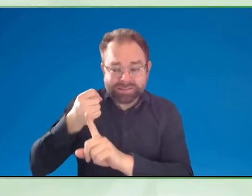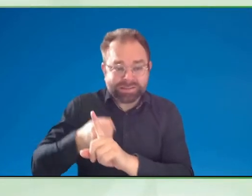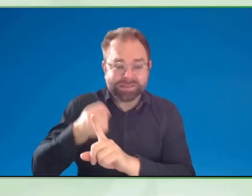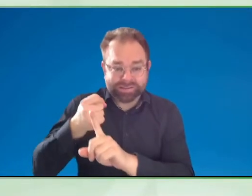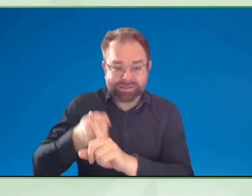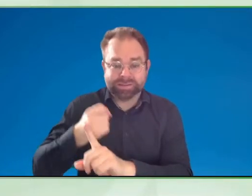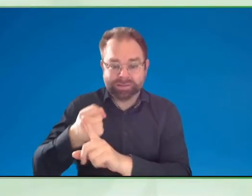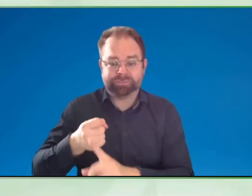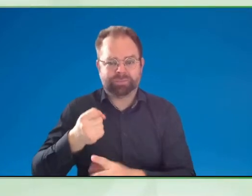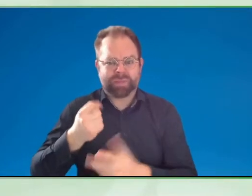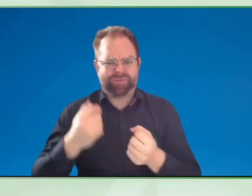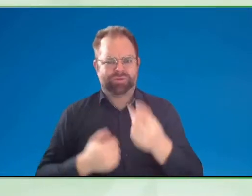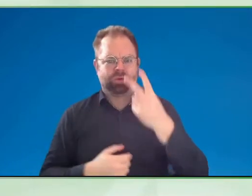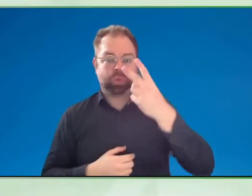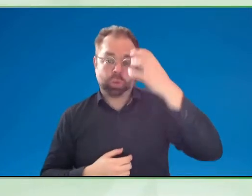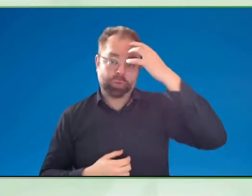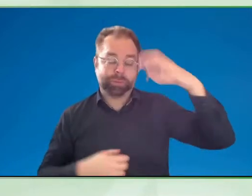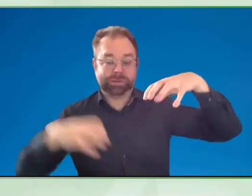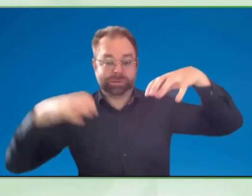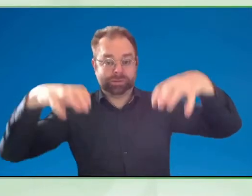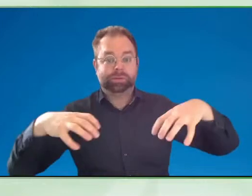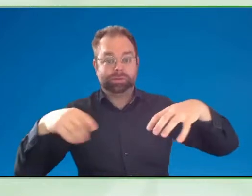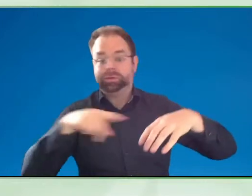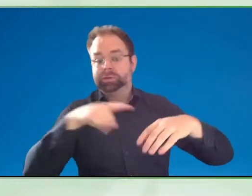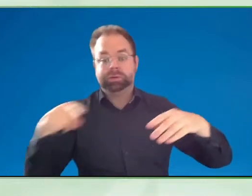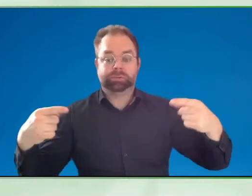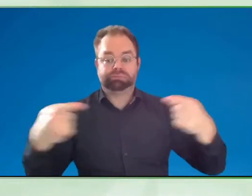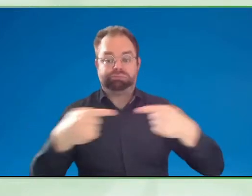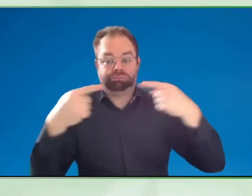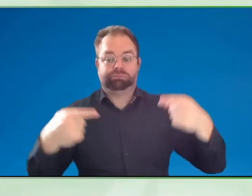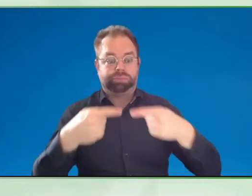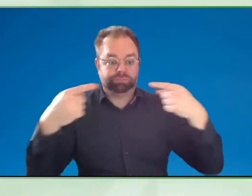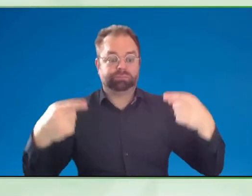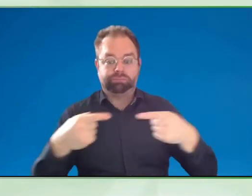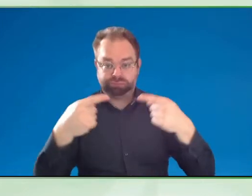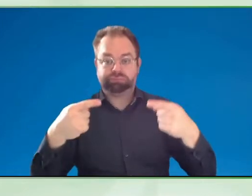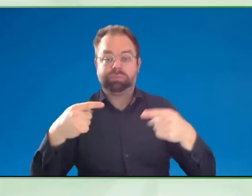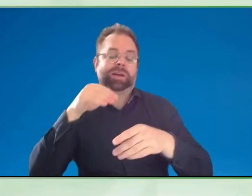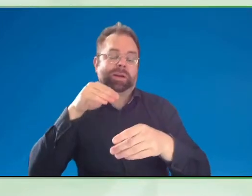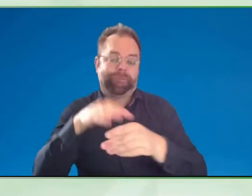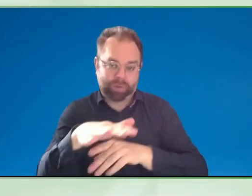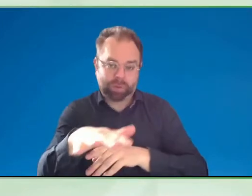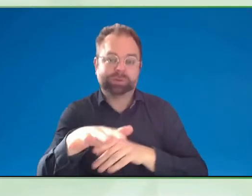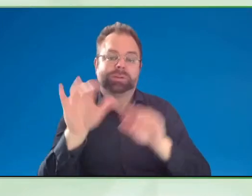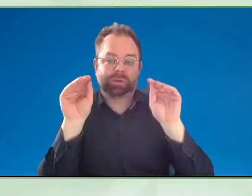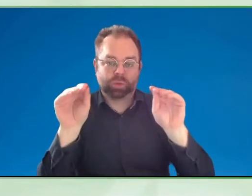to promote the rights of people with disabilities in Iraq. This affects also the advocacy initiatives.